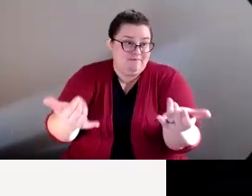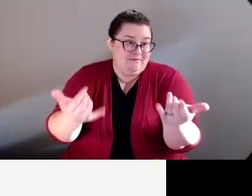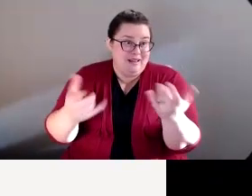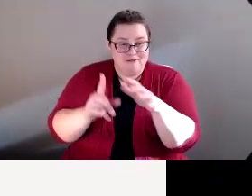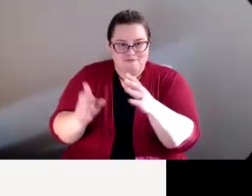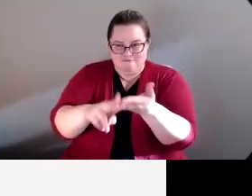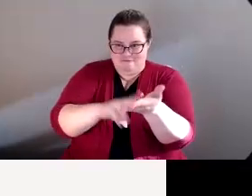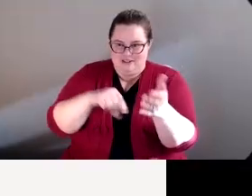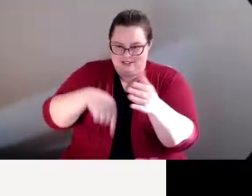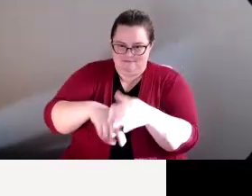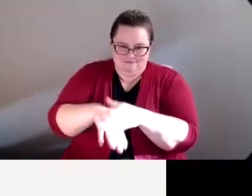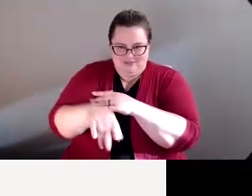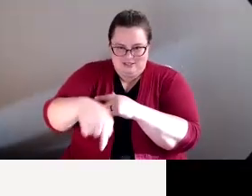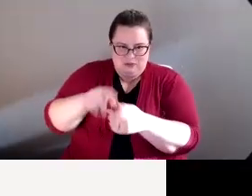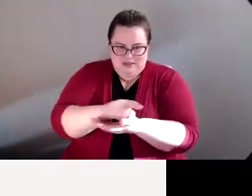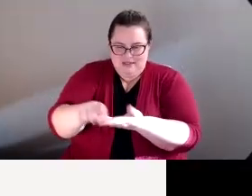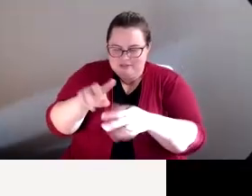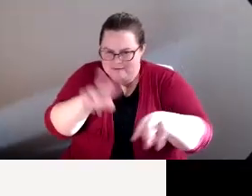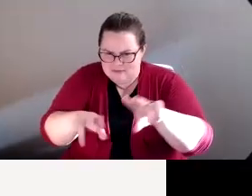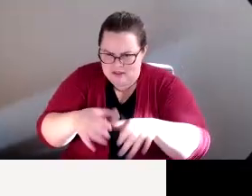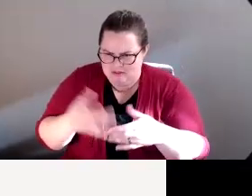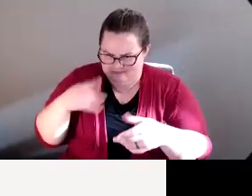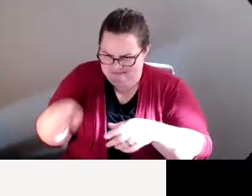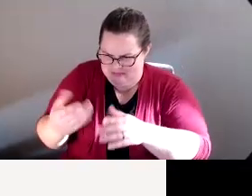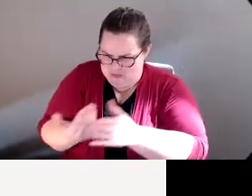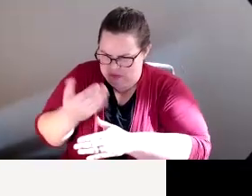this week to look at your classes and prepare for your, prepare your classes.